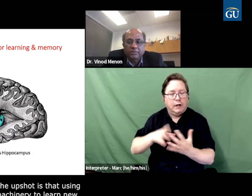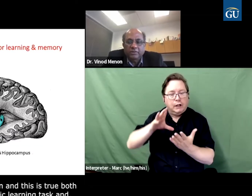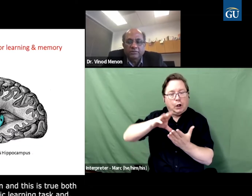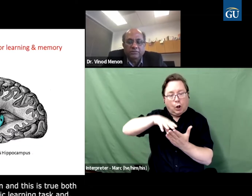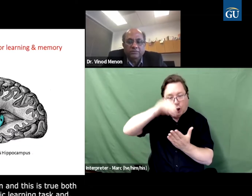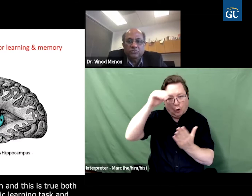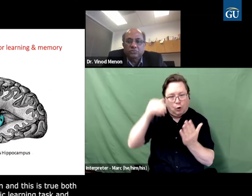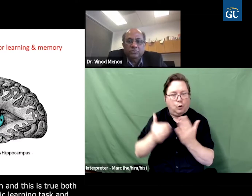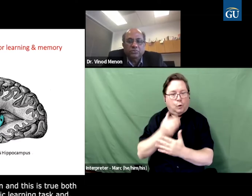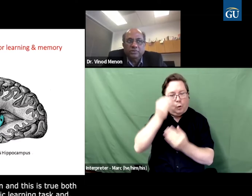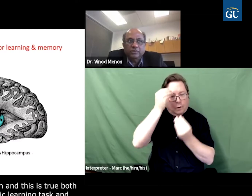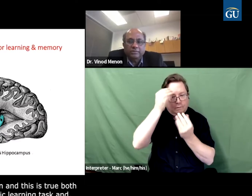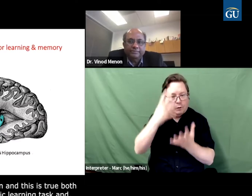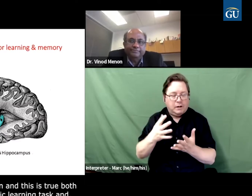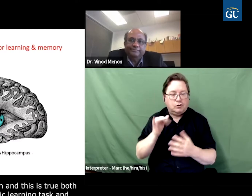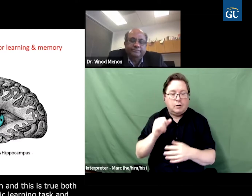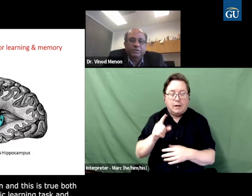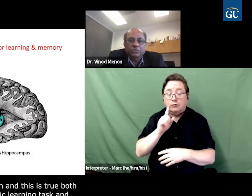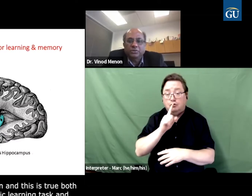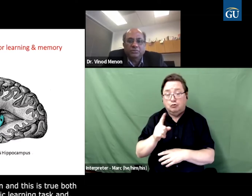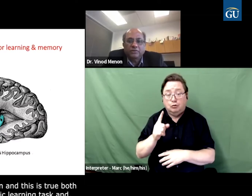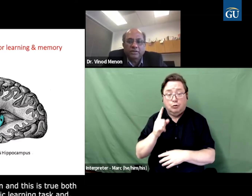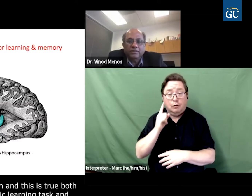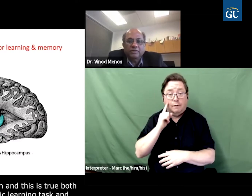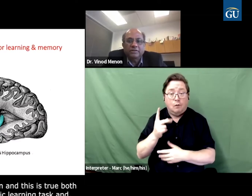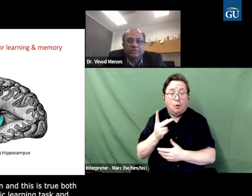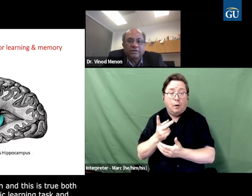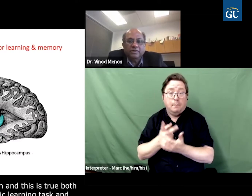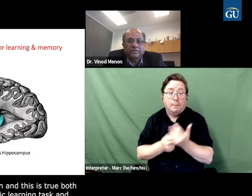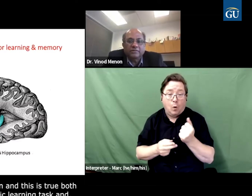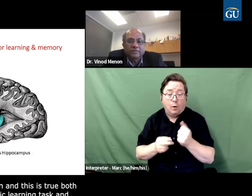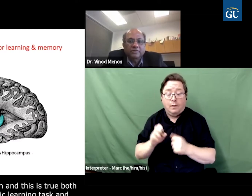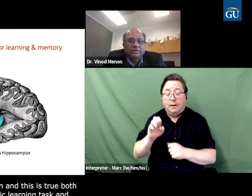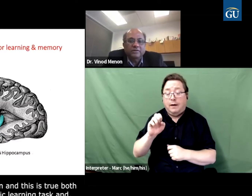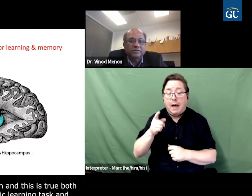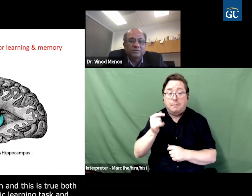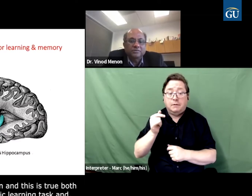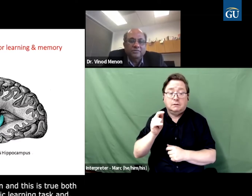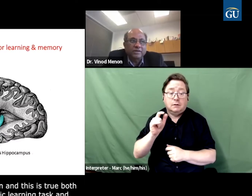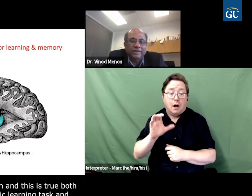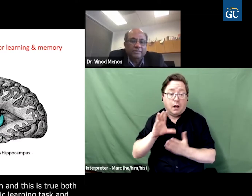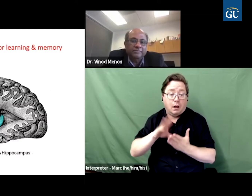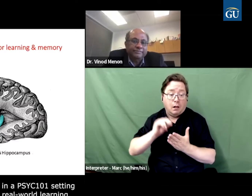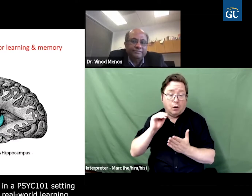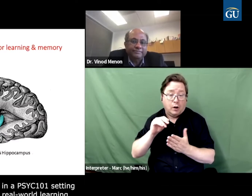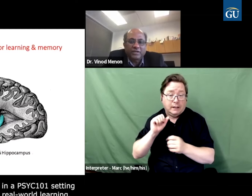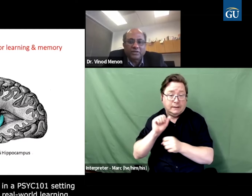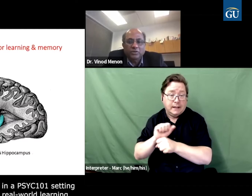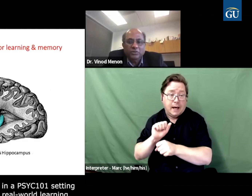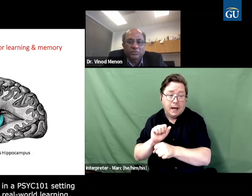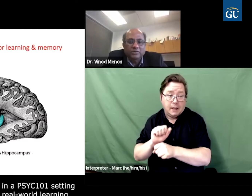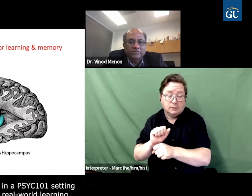information and this is true both in a you know episodic learning task that